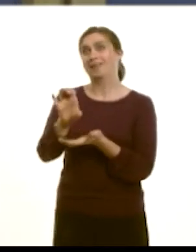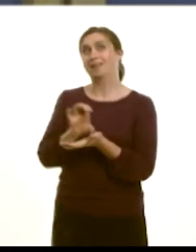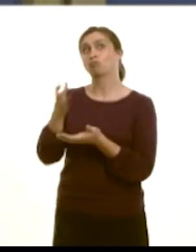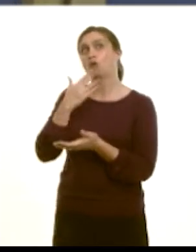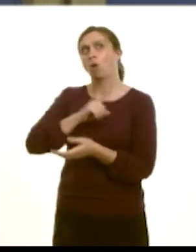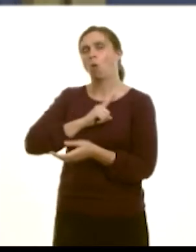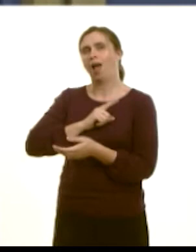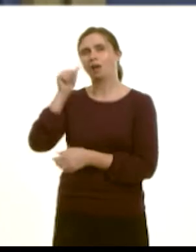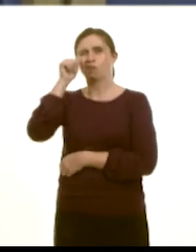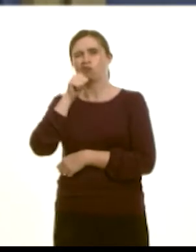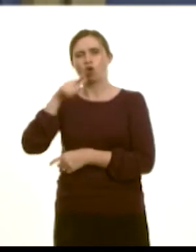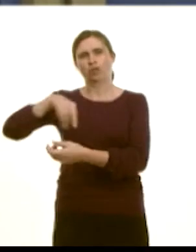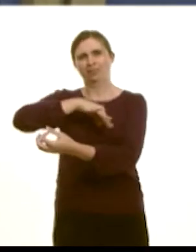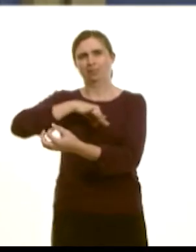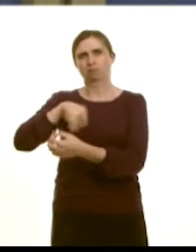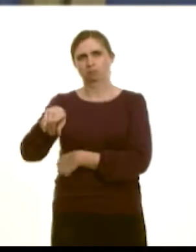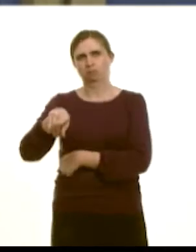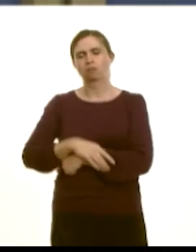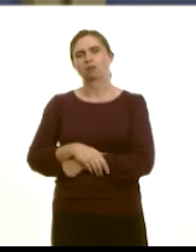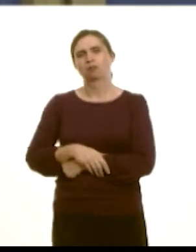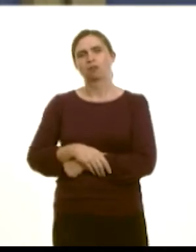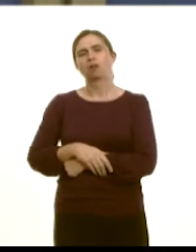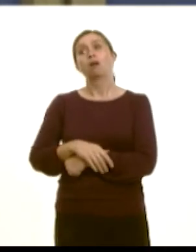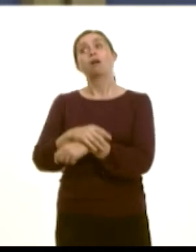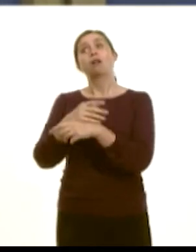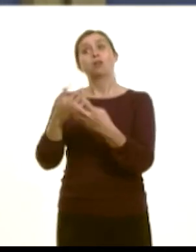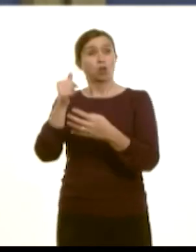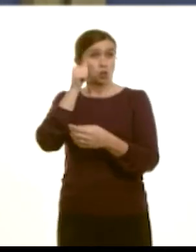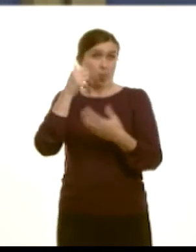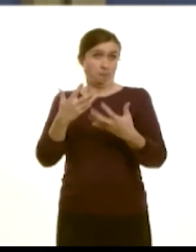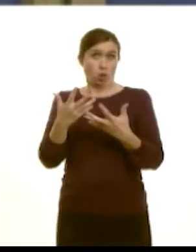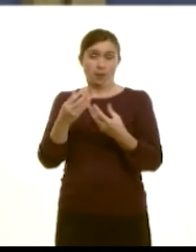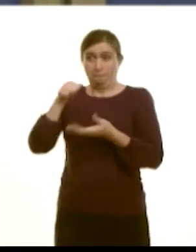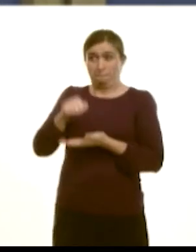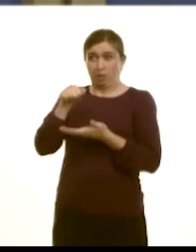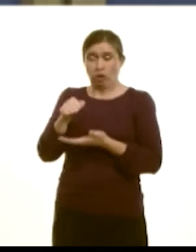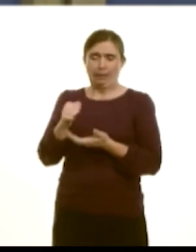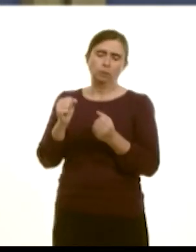I am sure that you agree that, in times of tightening local authority budgets, this is